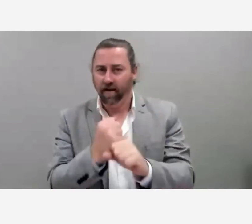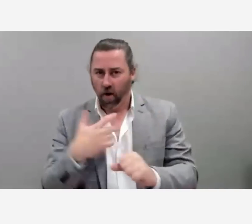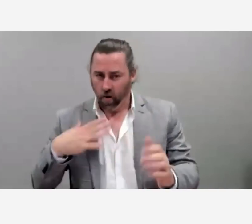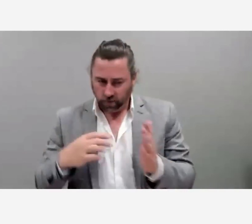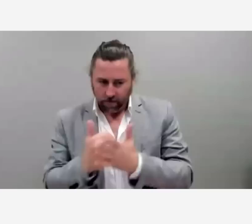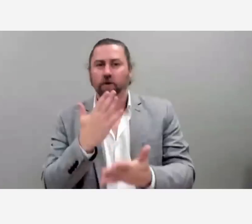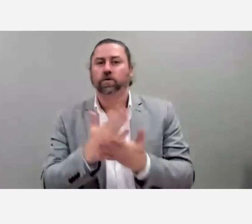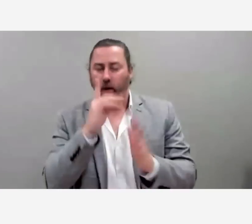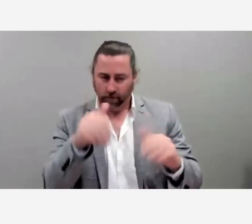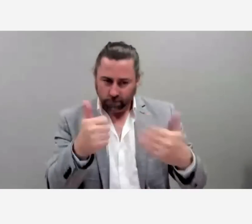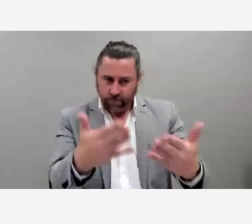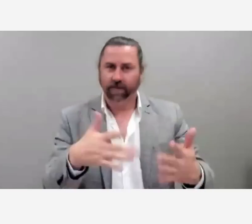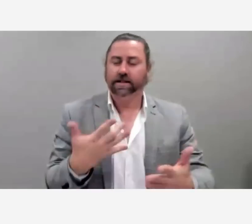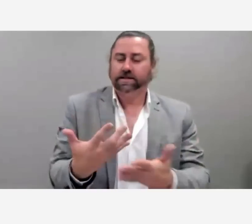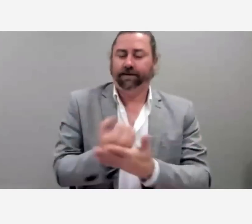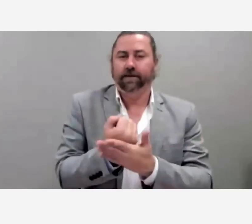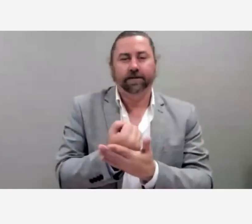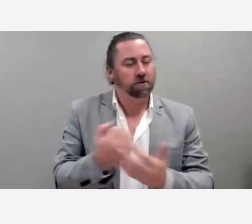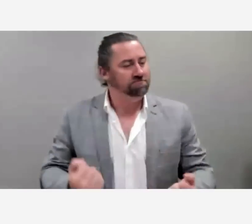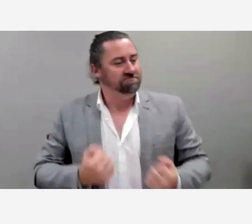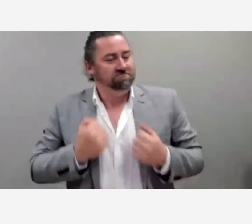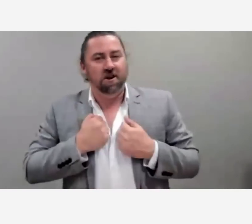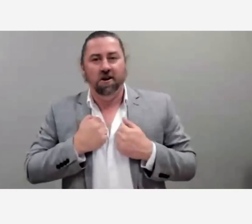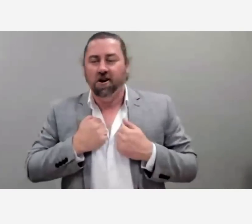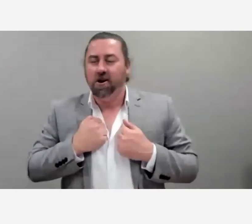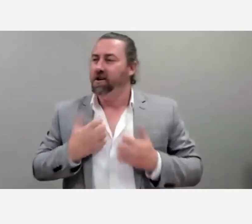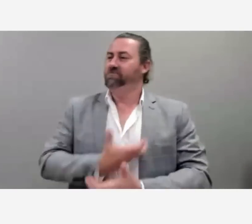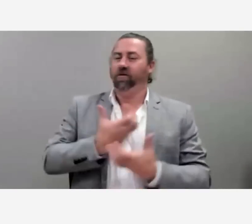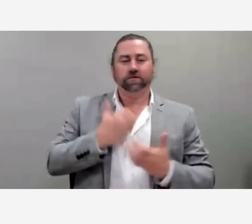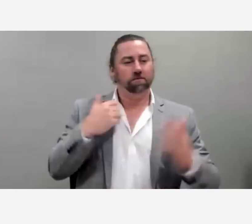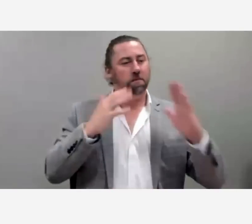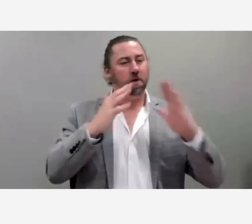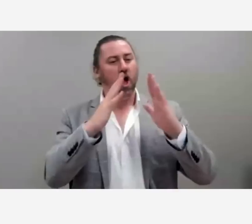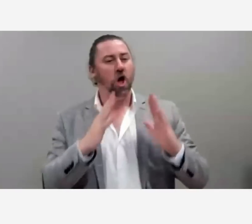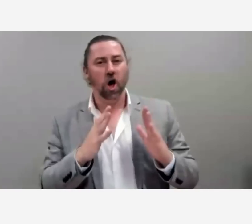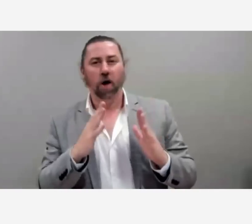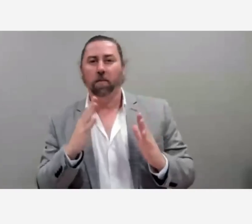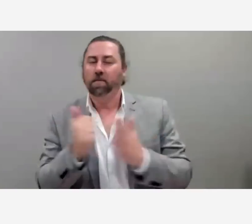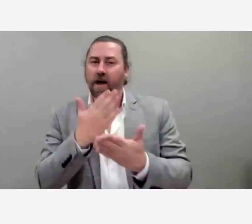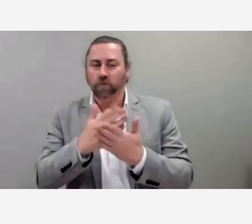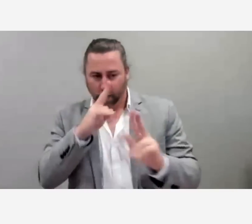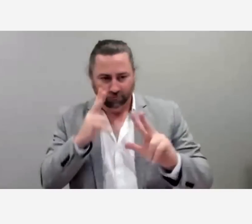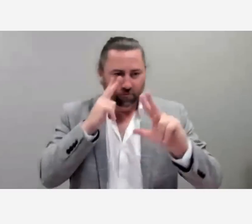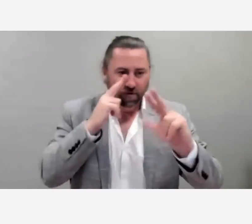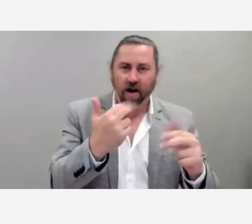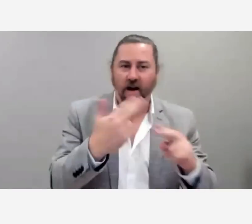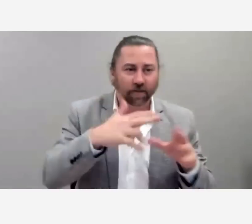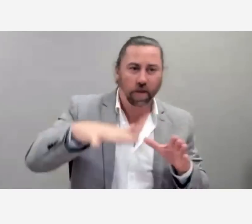dignity, quality and humanity in care for every older Australian across our aged care system.